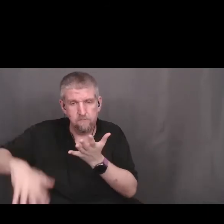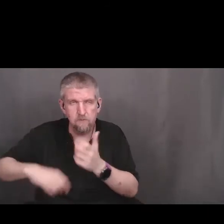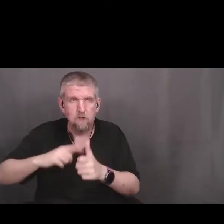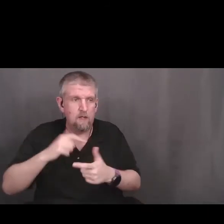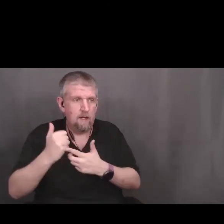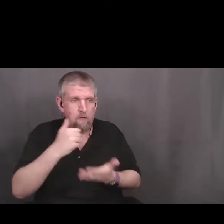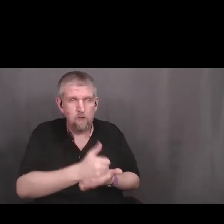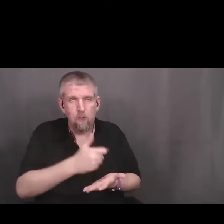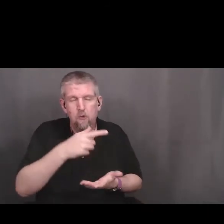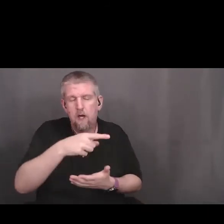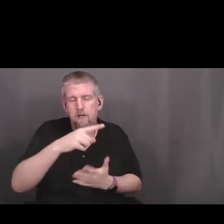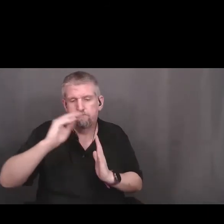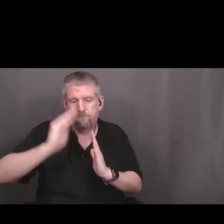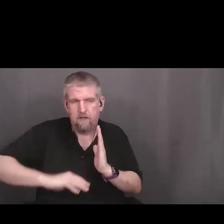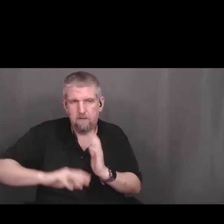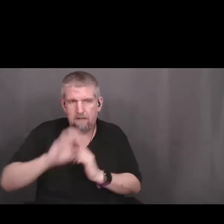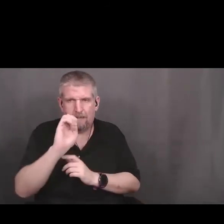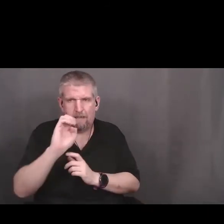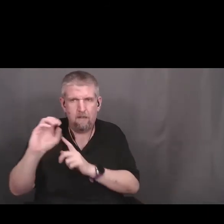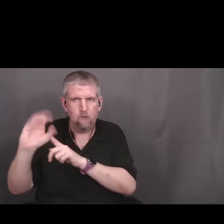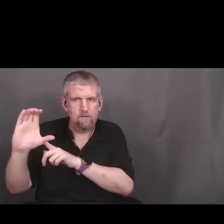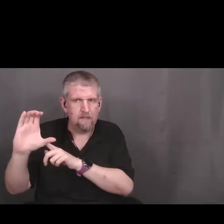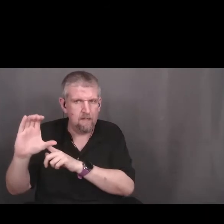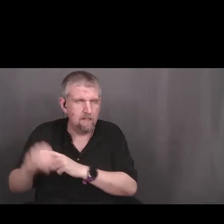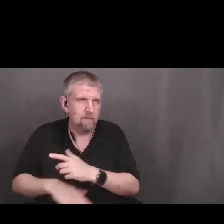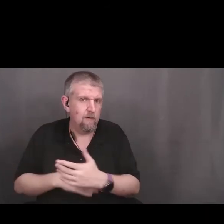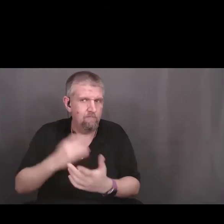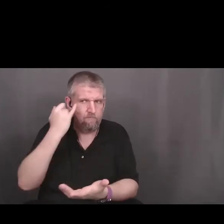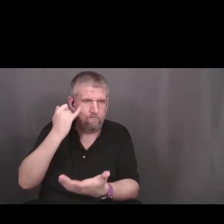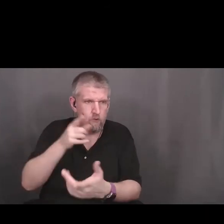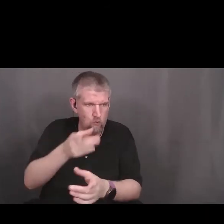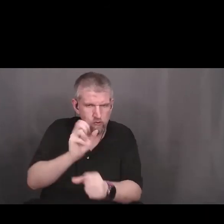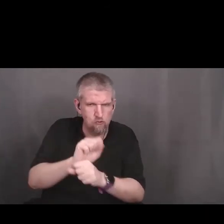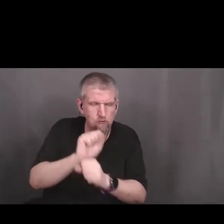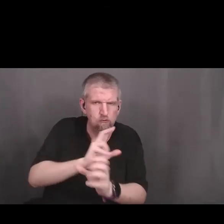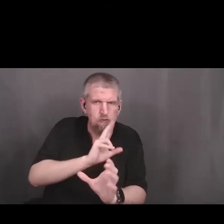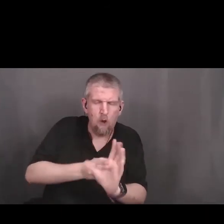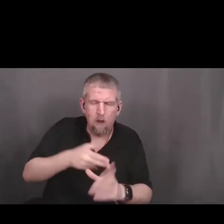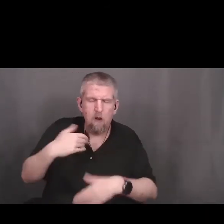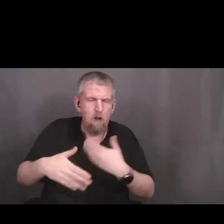and to challenge discrimination employment practices. So, let's say you did work and you were terminated